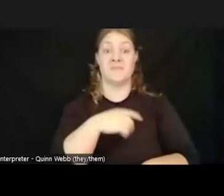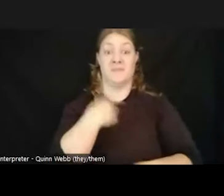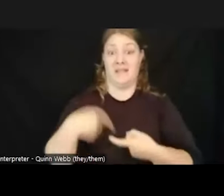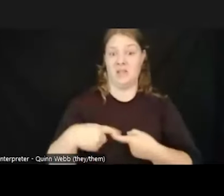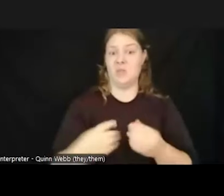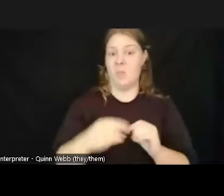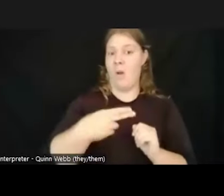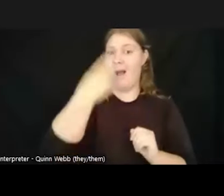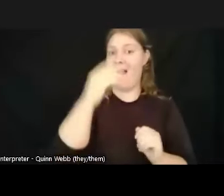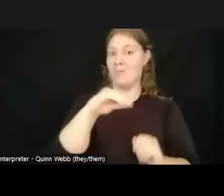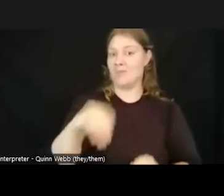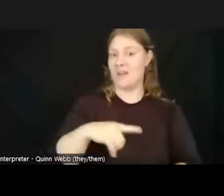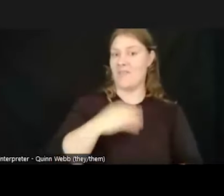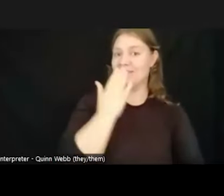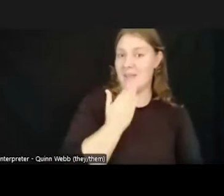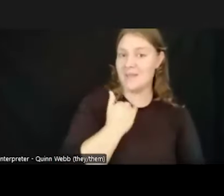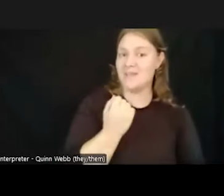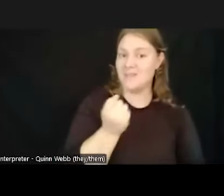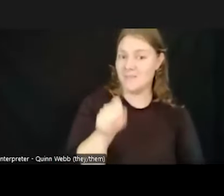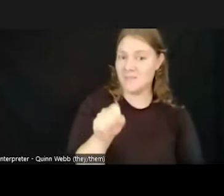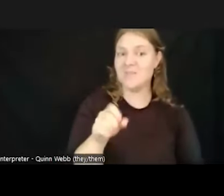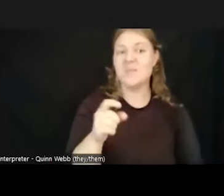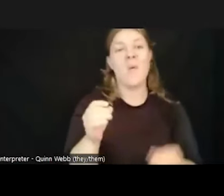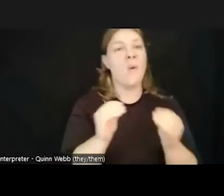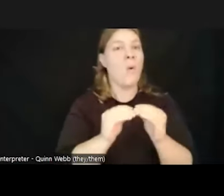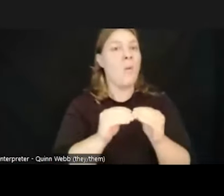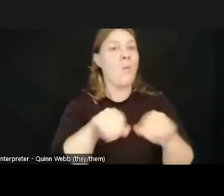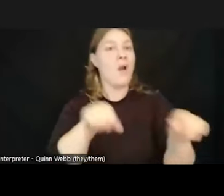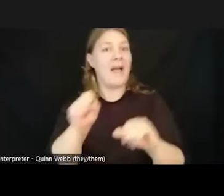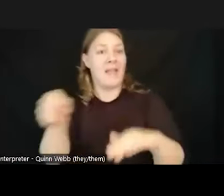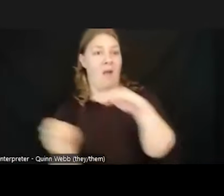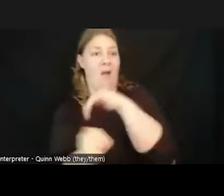still much more likely to be hospitalized for preventable complications because of